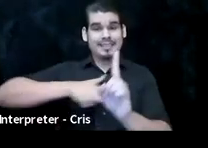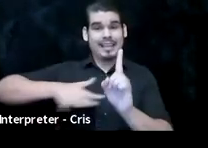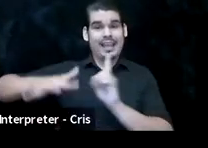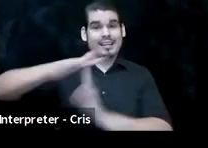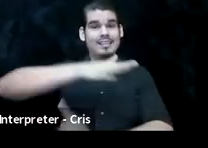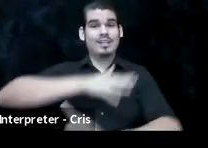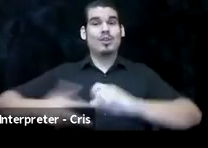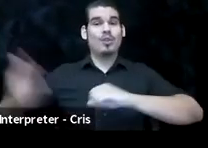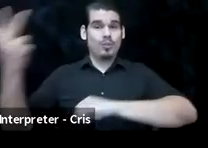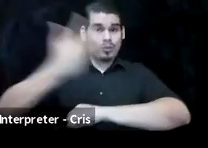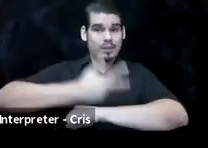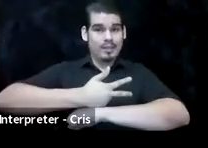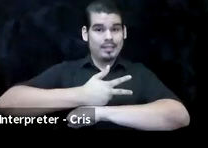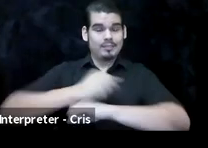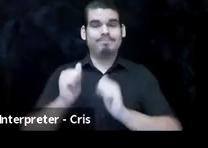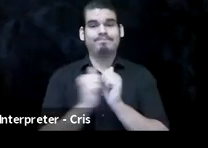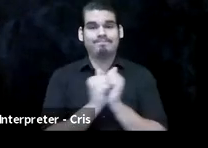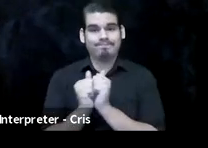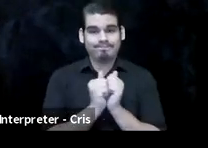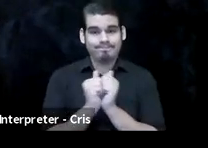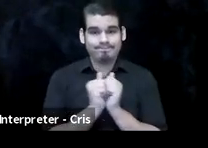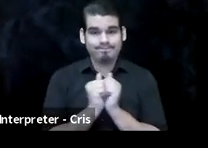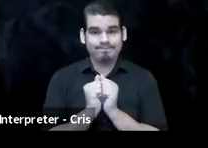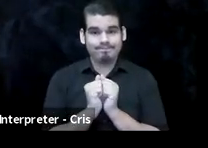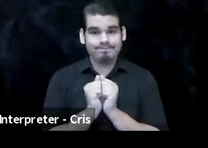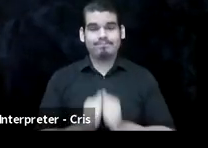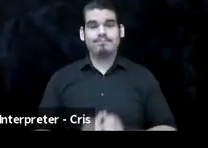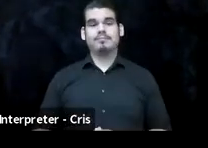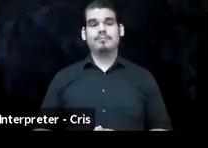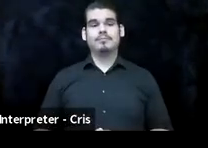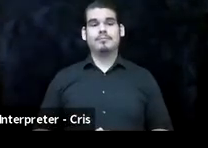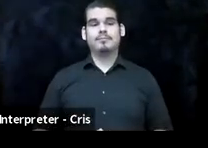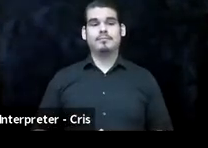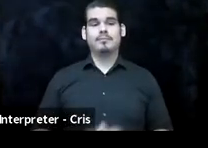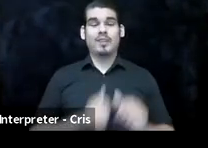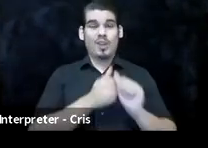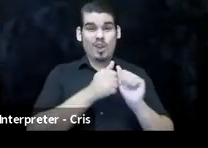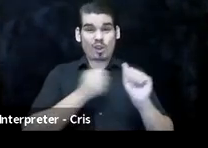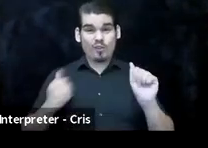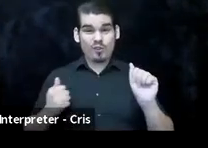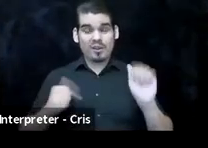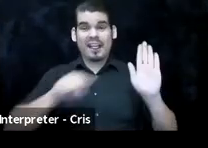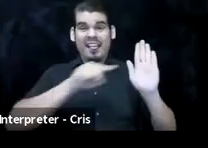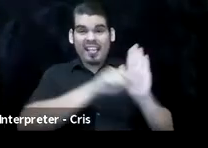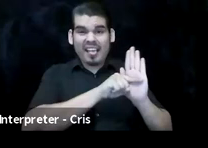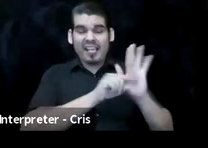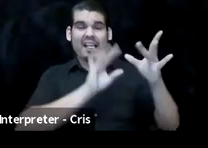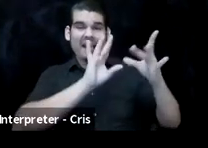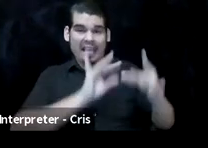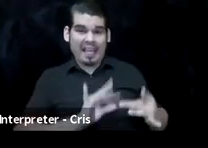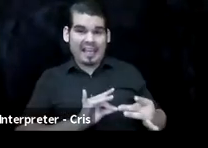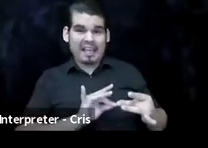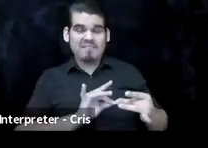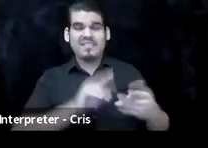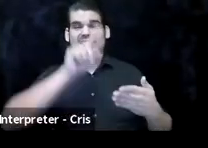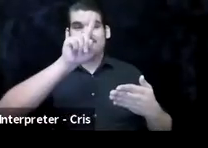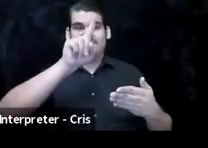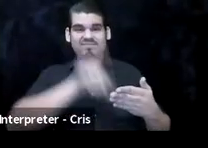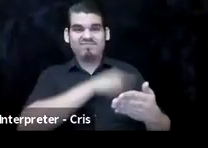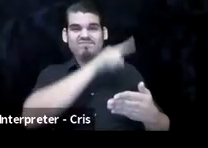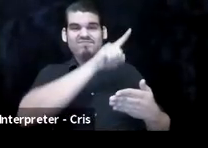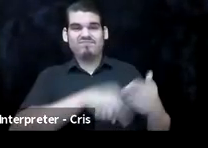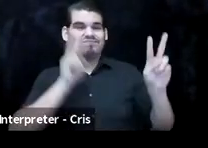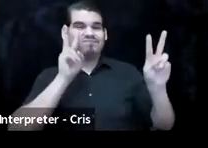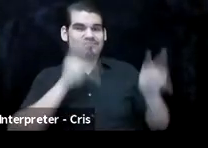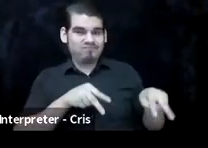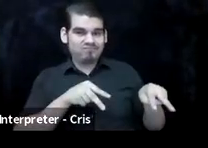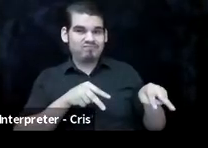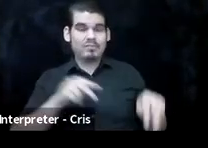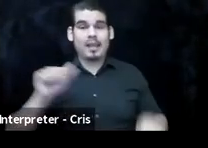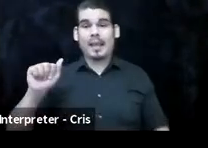RAD Region II: number seven avoid comments or anything that falls under the category of discriminatory language that being able sexist or racist.